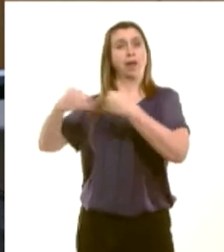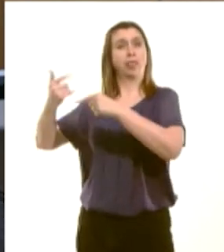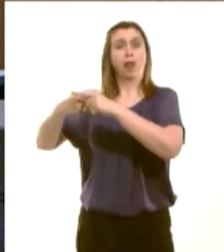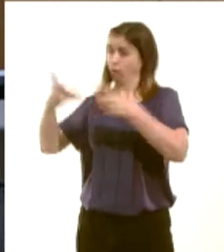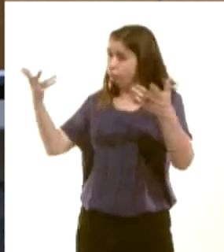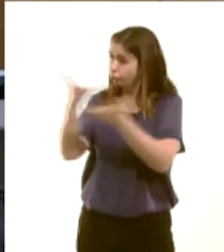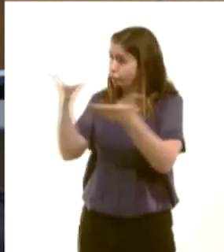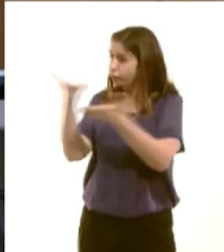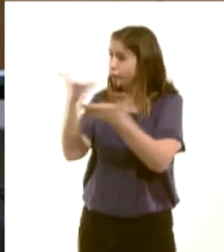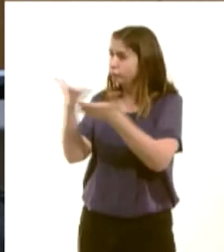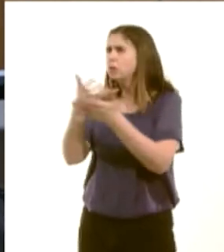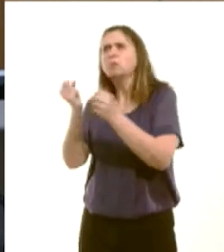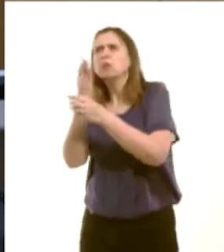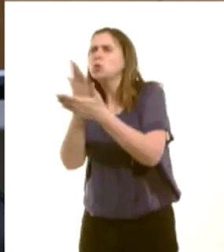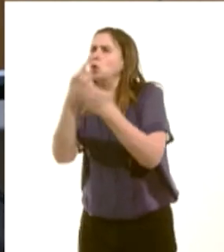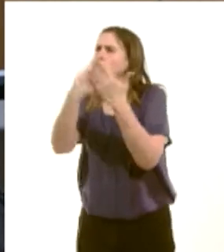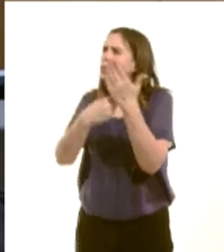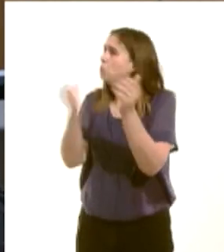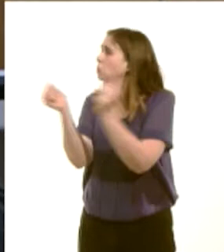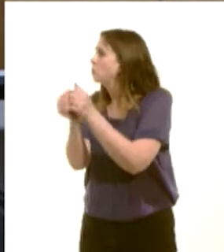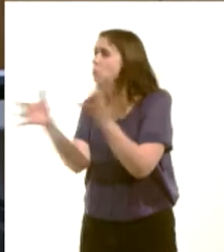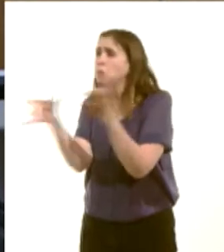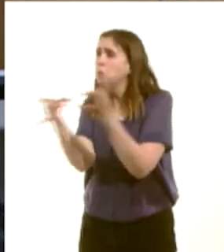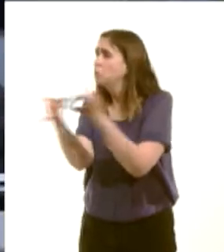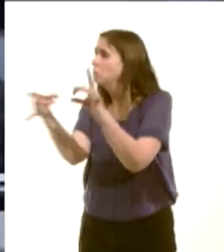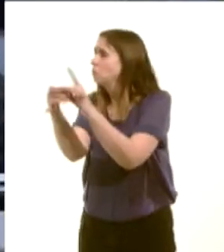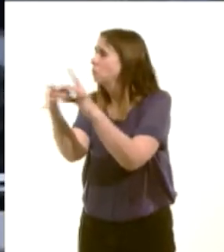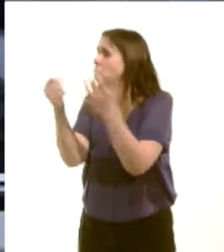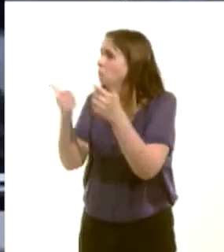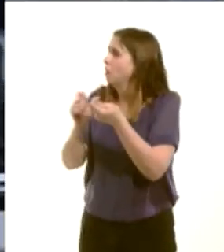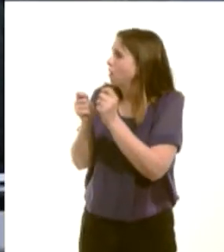newid, o gofioír amgylchiadau fel y maen nhwín newid dros y blynyddoedd.